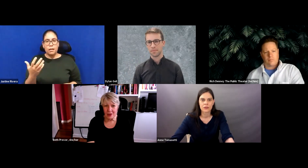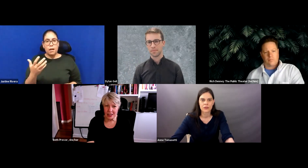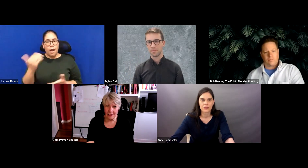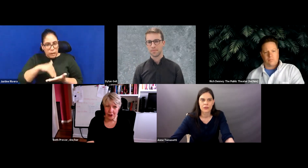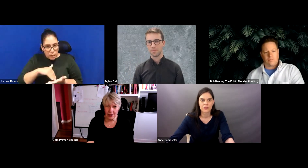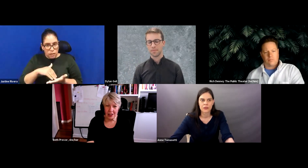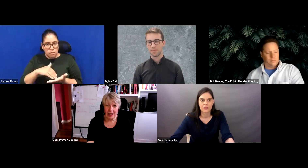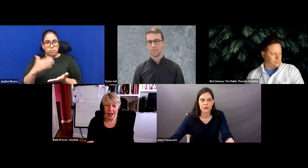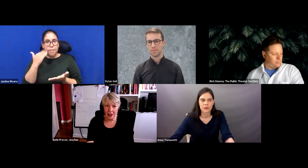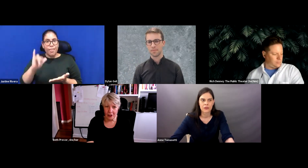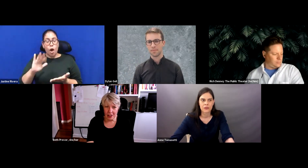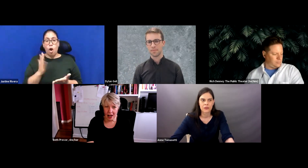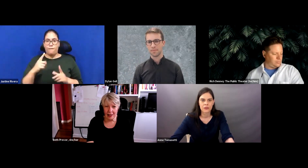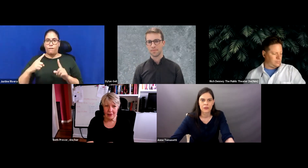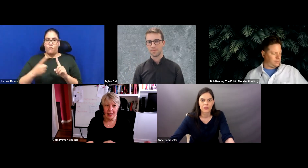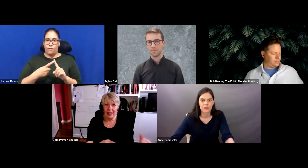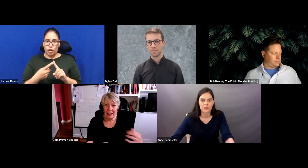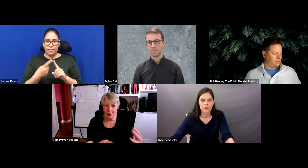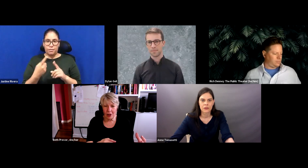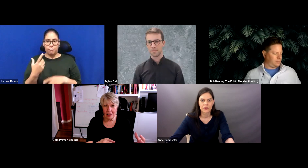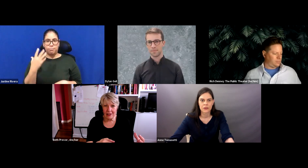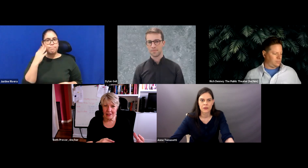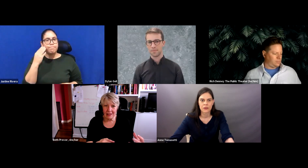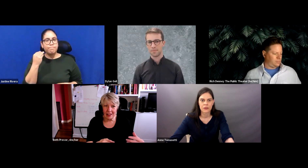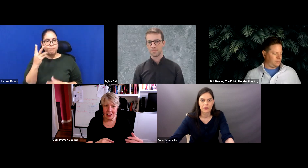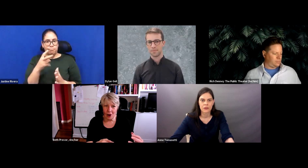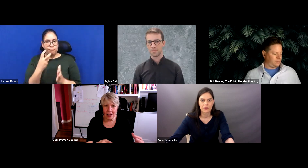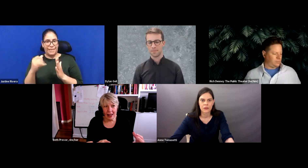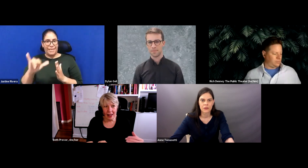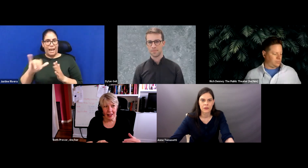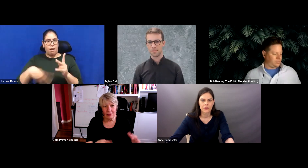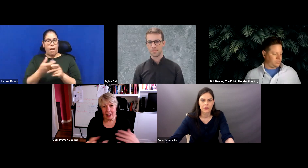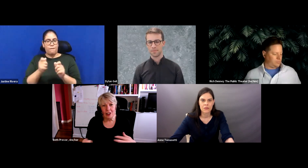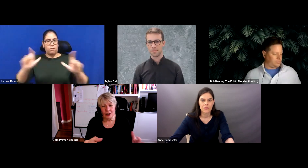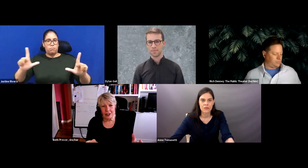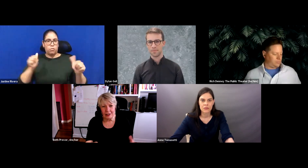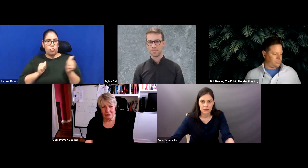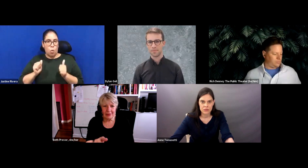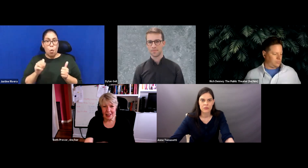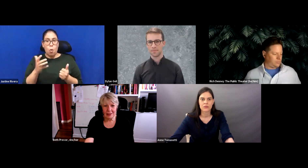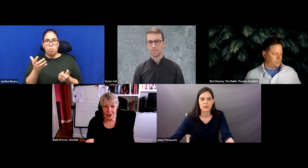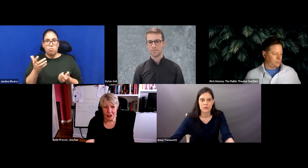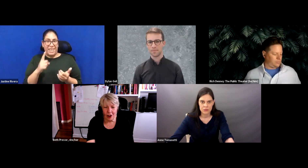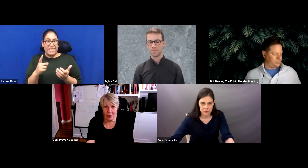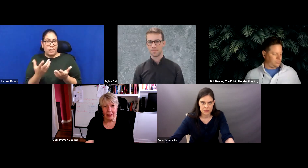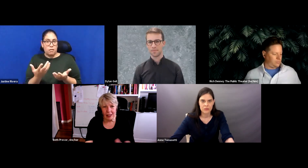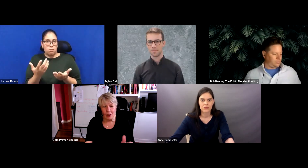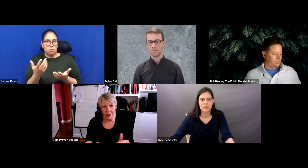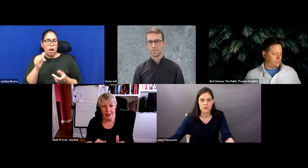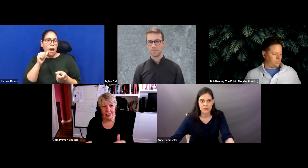this was our first time, it was, you know, she'll talk about the